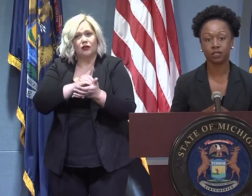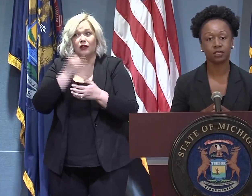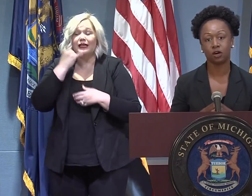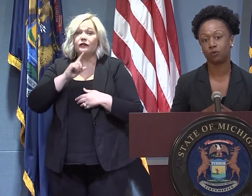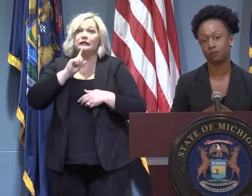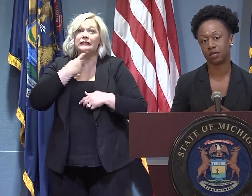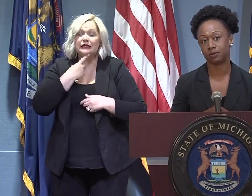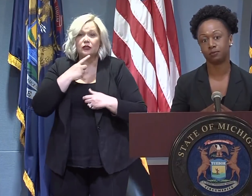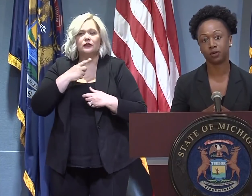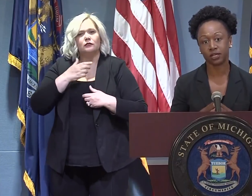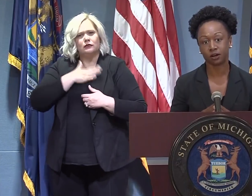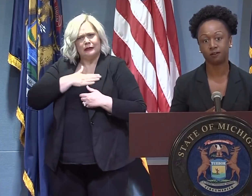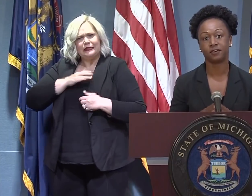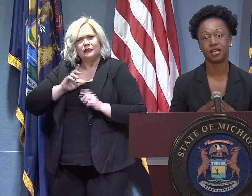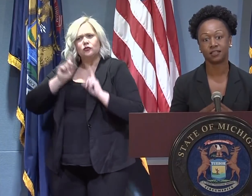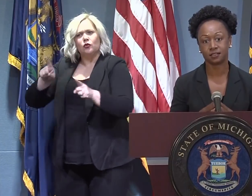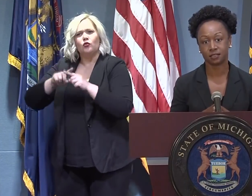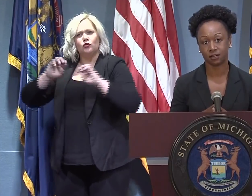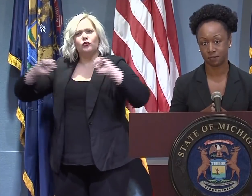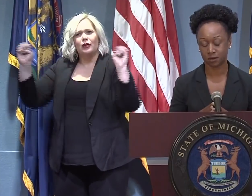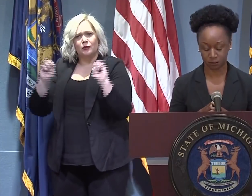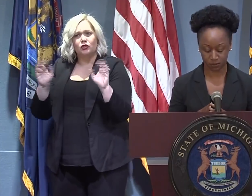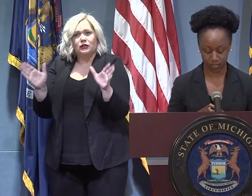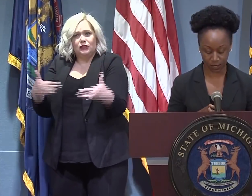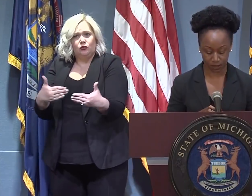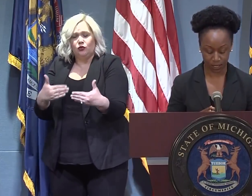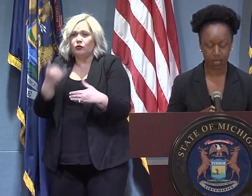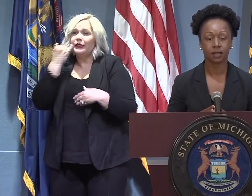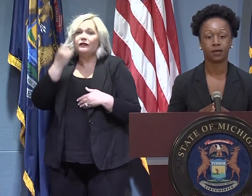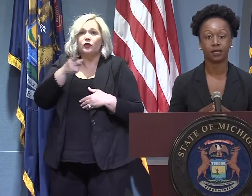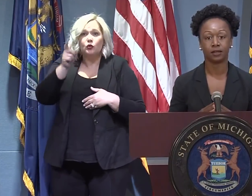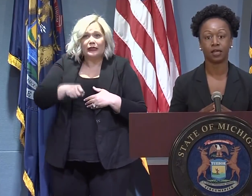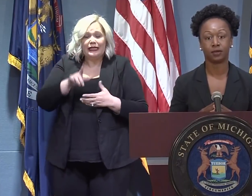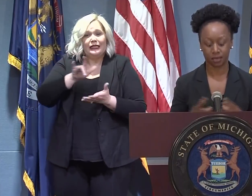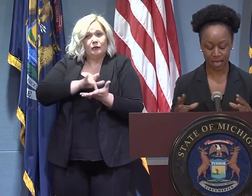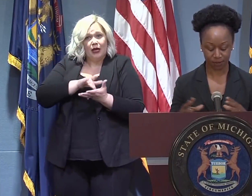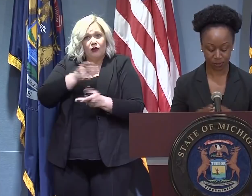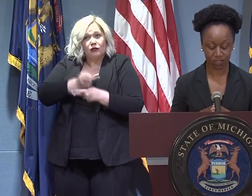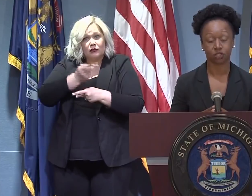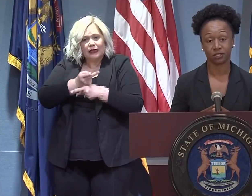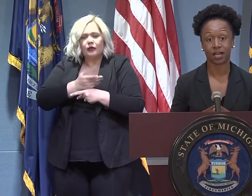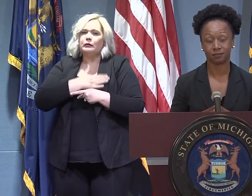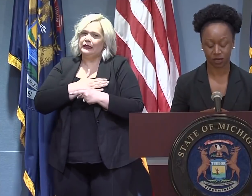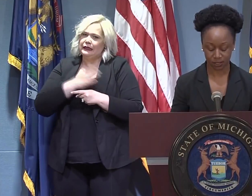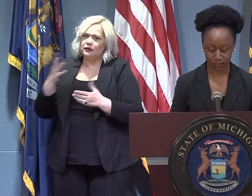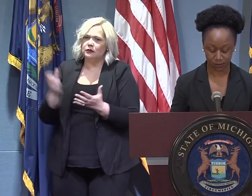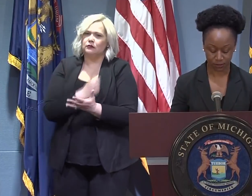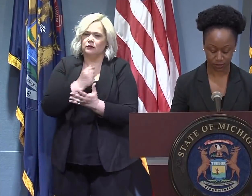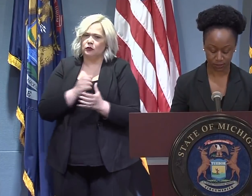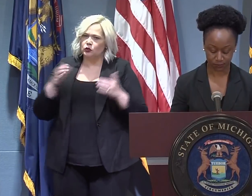DOCTOR AND IF YOU THINK YOU ARE HAVING A MEDICAL EMERGENCY, SEEK OUT EMERGENCY CARE.